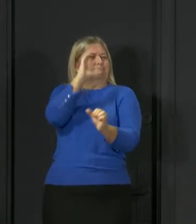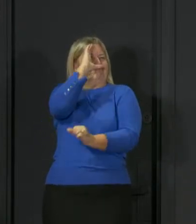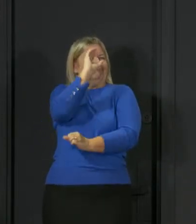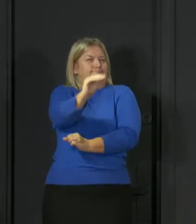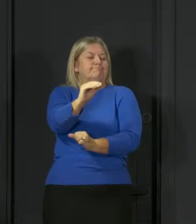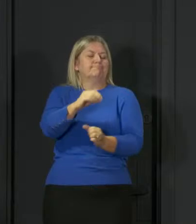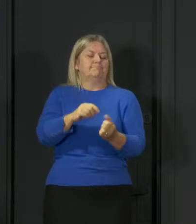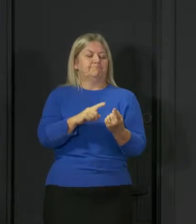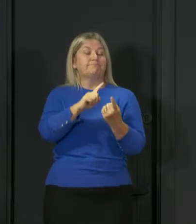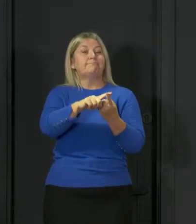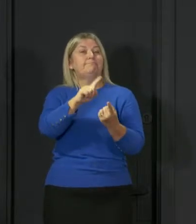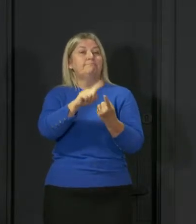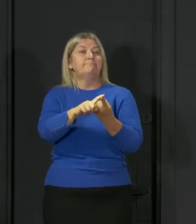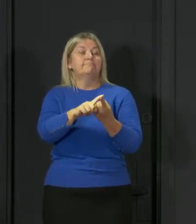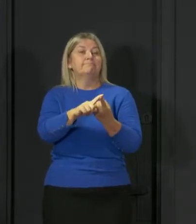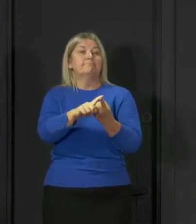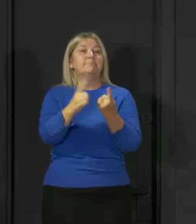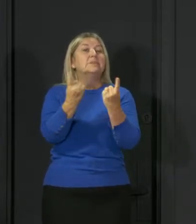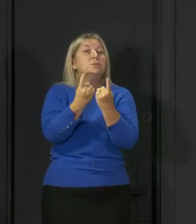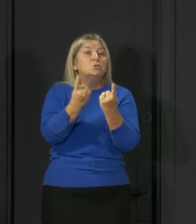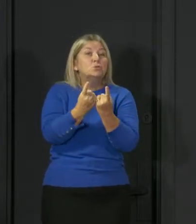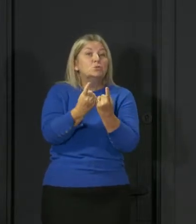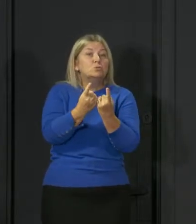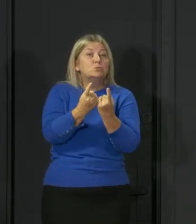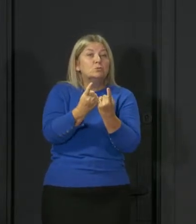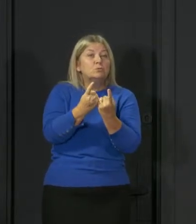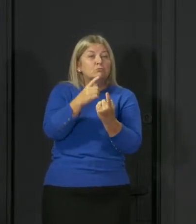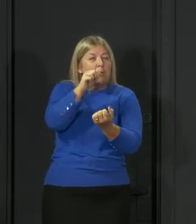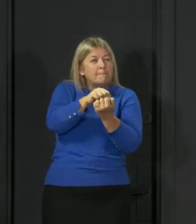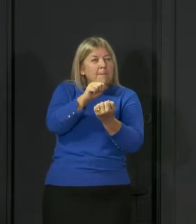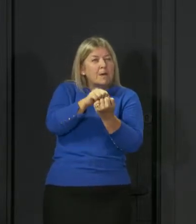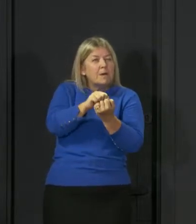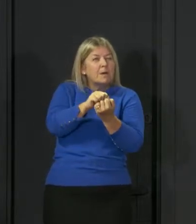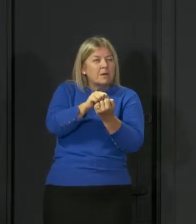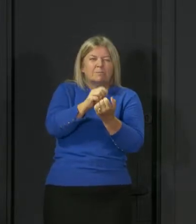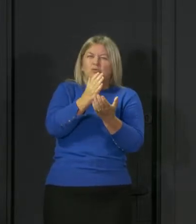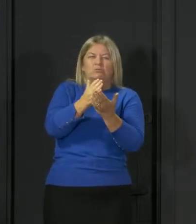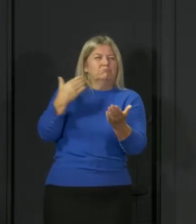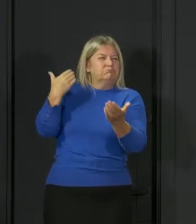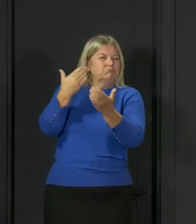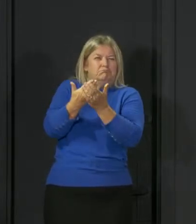The first, actually, relates to an issue that you will have heard emerged last week